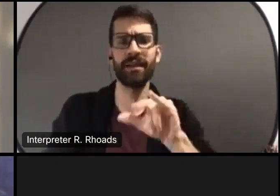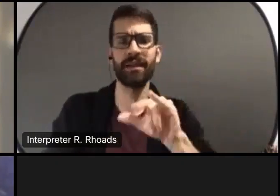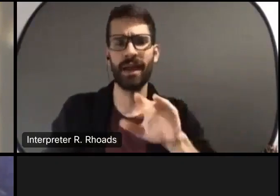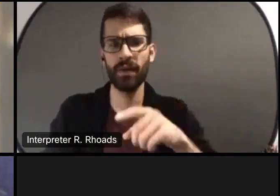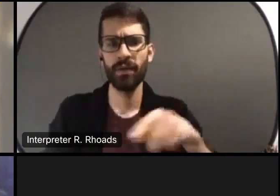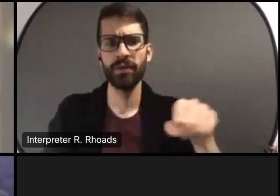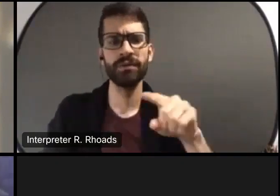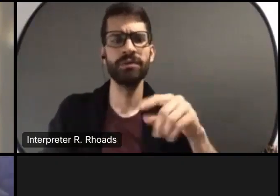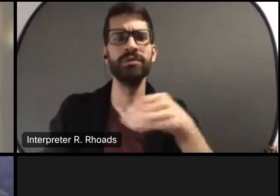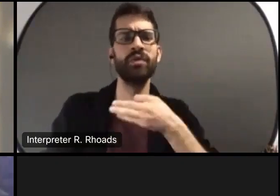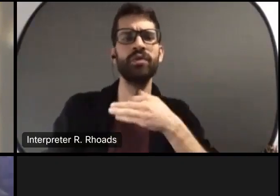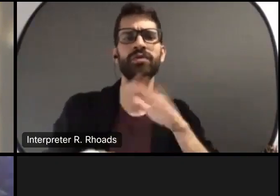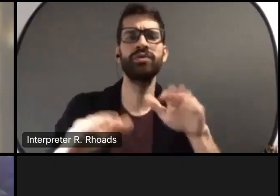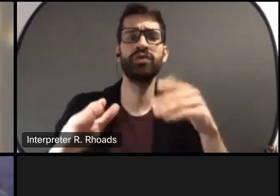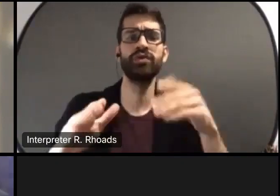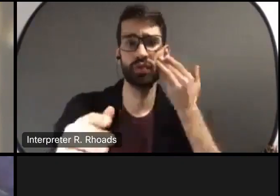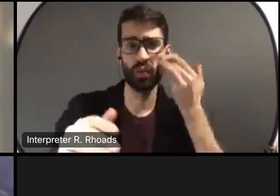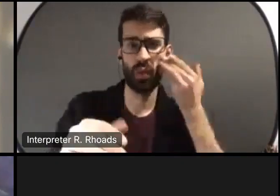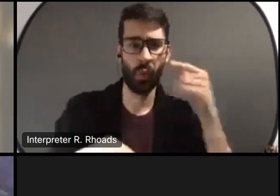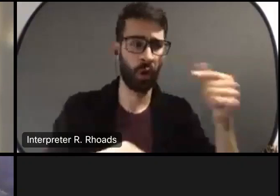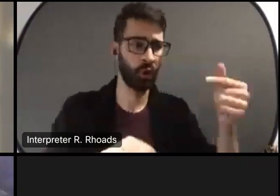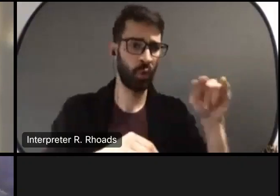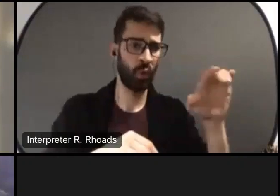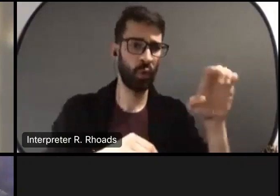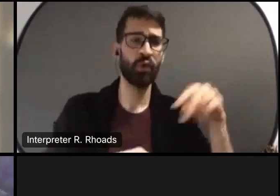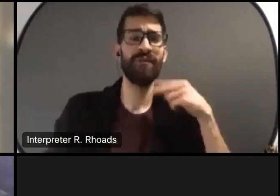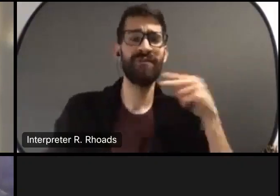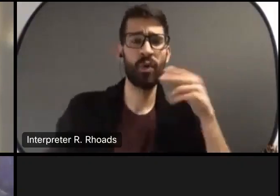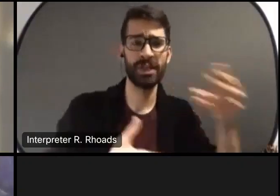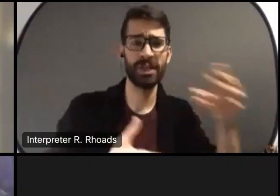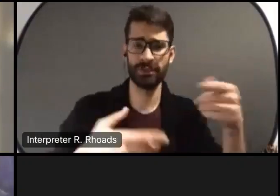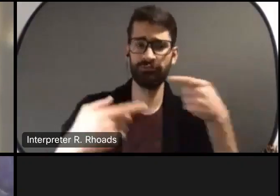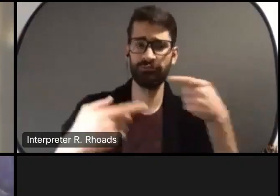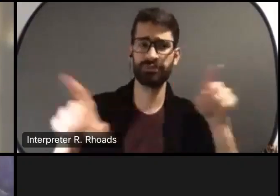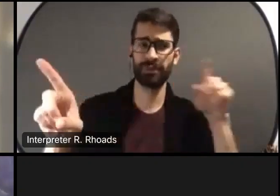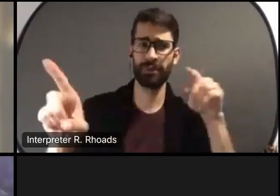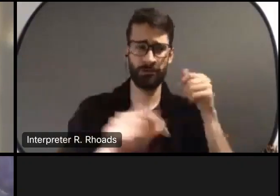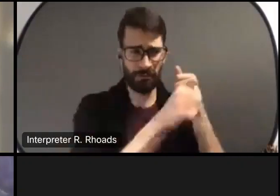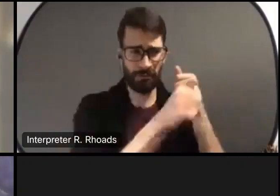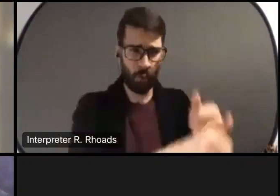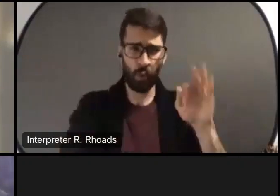the impact of Google Voice with respect to FOIA? I mean that's also a way of dealing with the cell